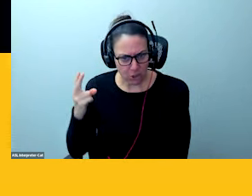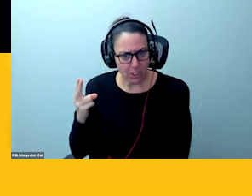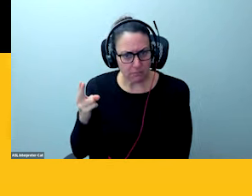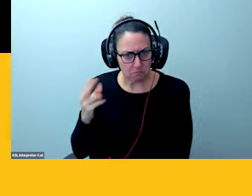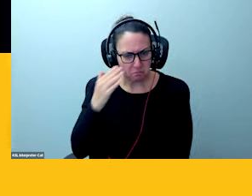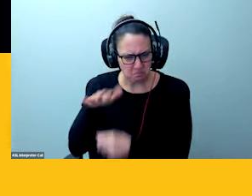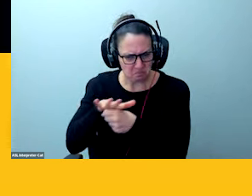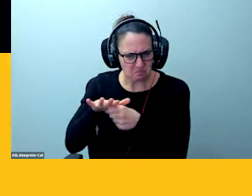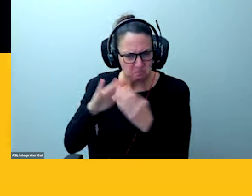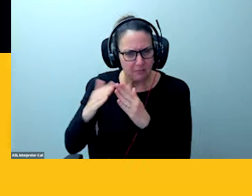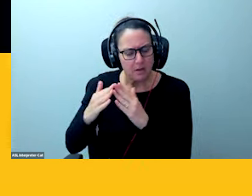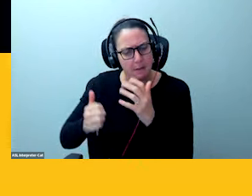It's a majority Black city.